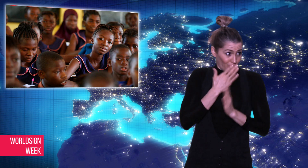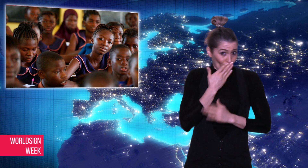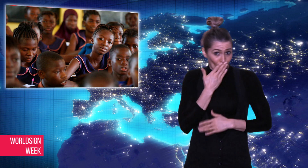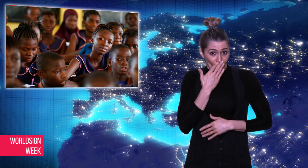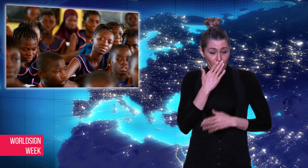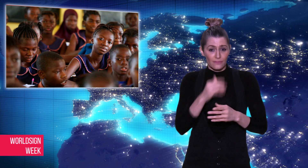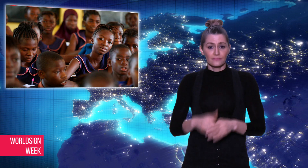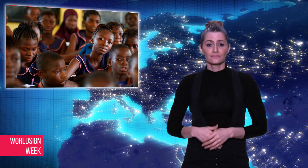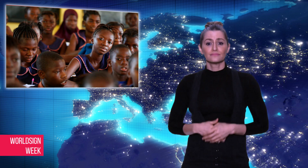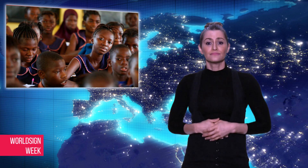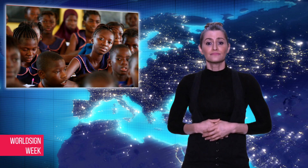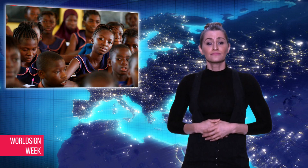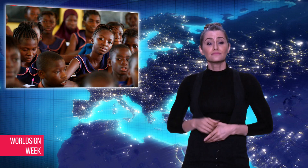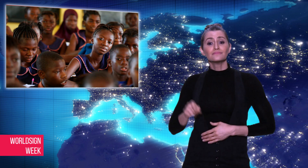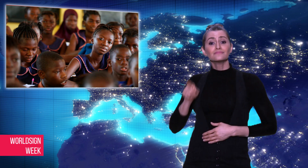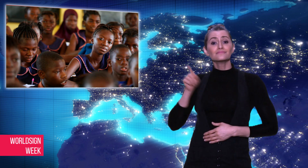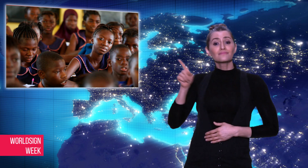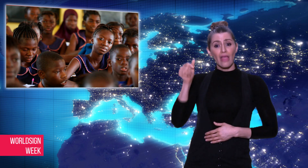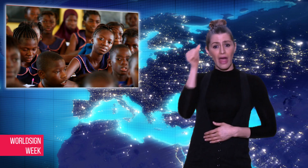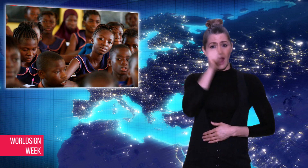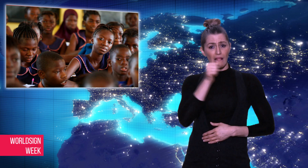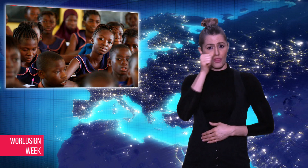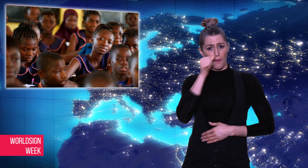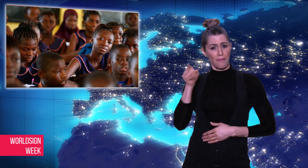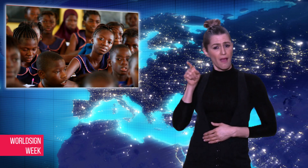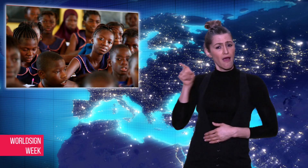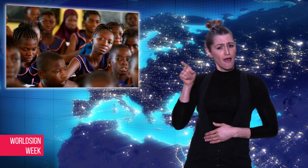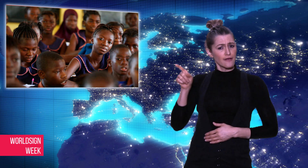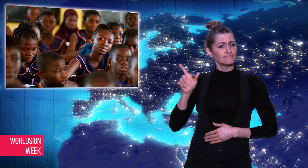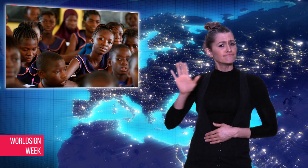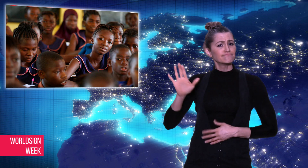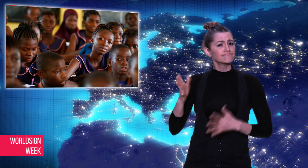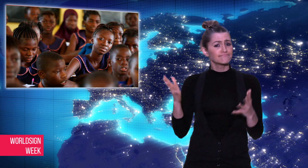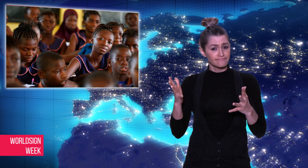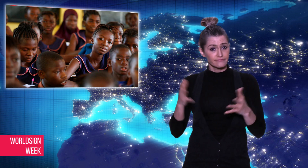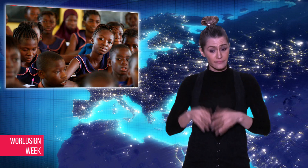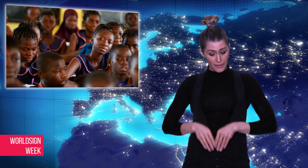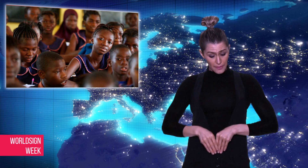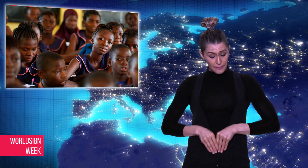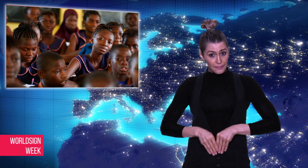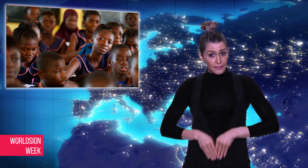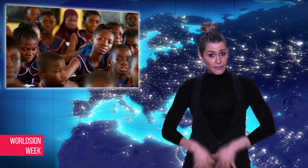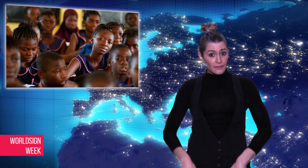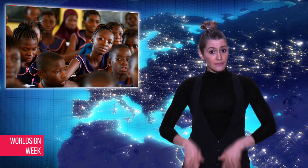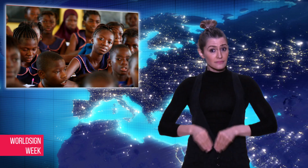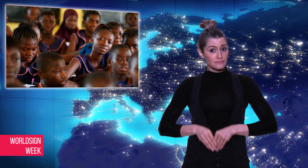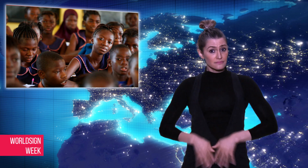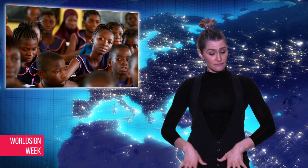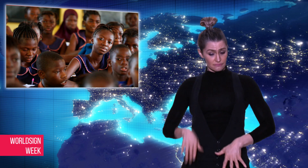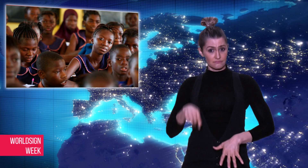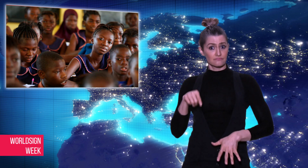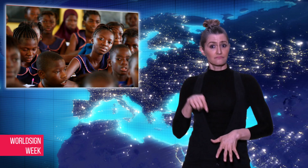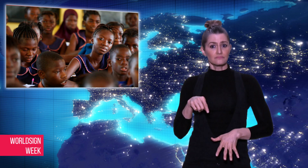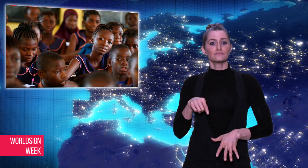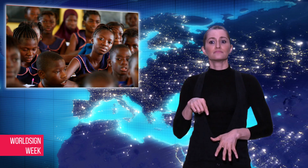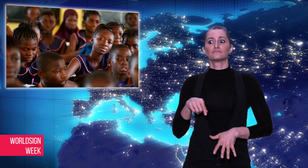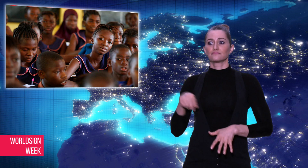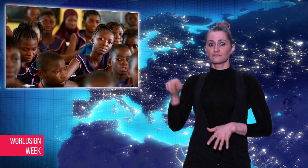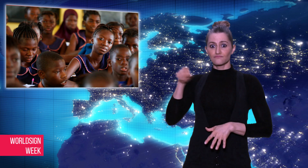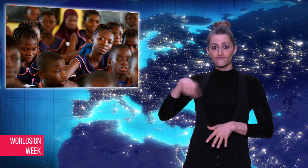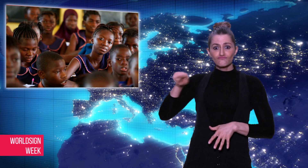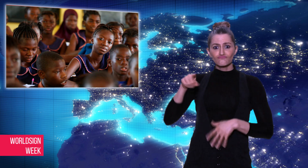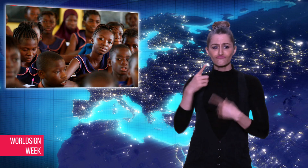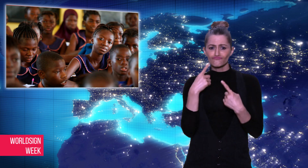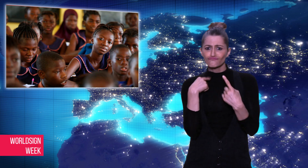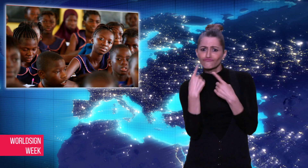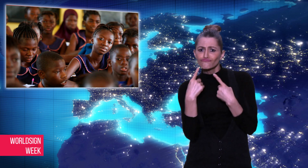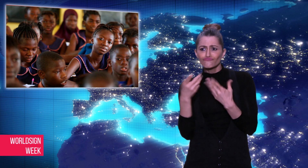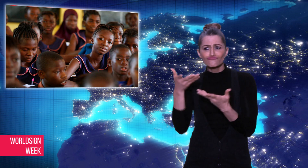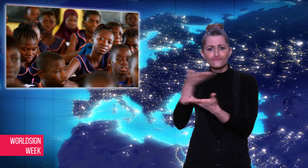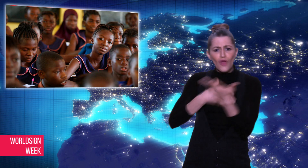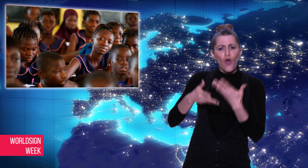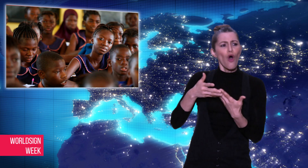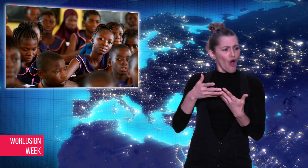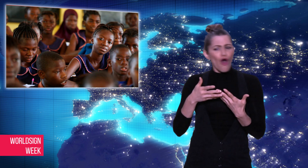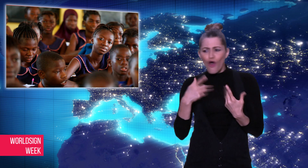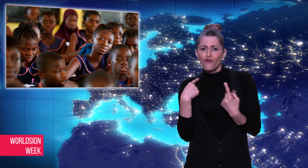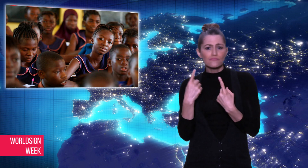menstruation. In Ethiopia, menstruation is still